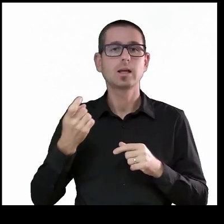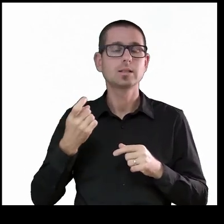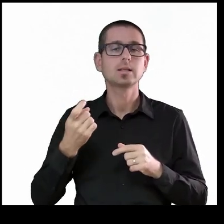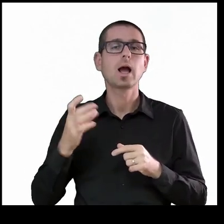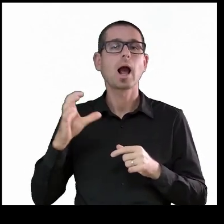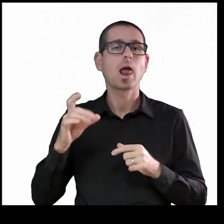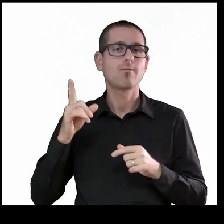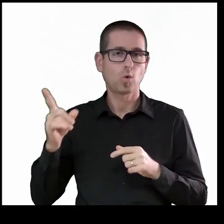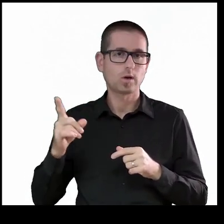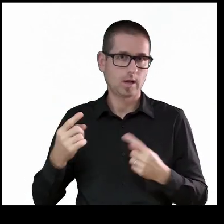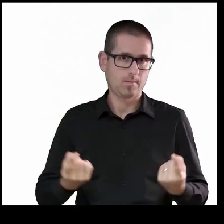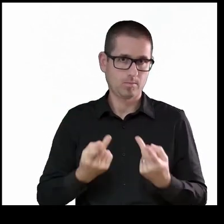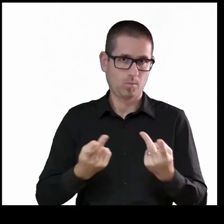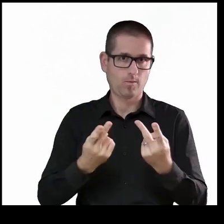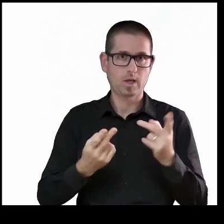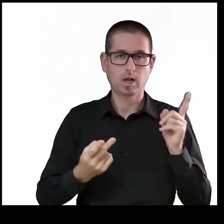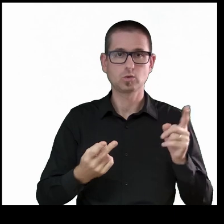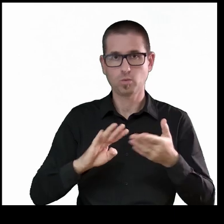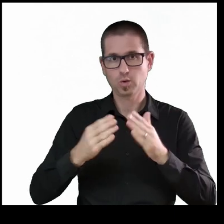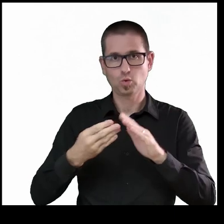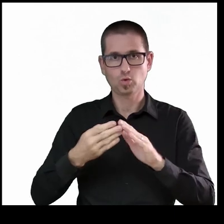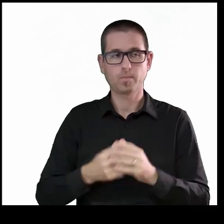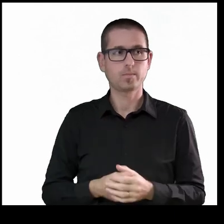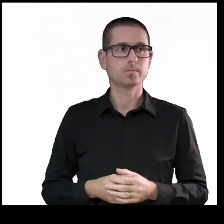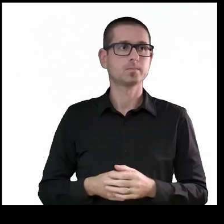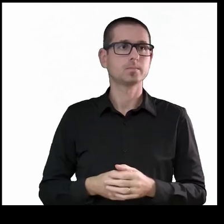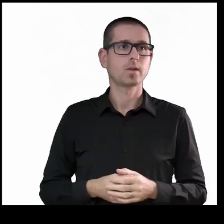is promoting this method. Now, my last